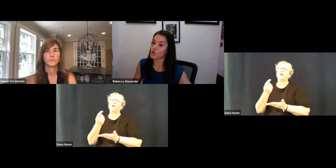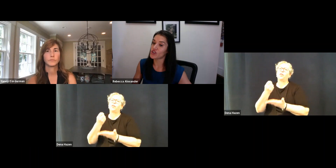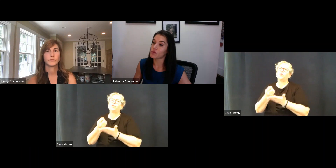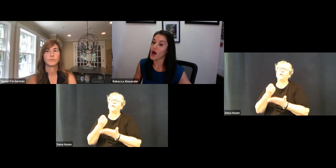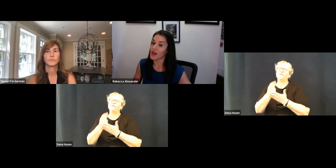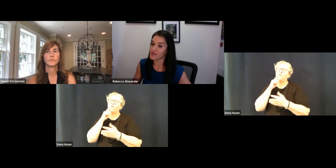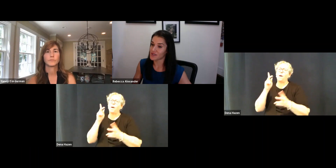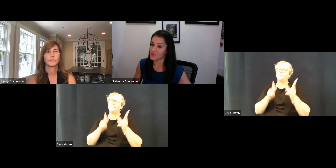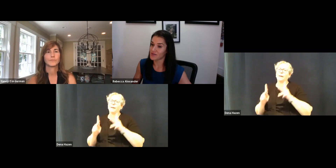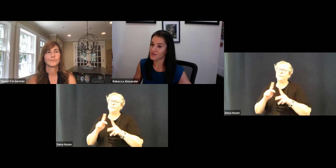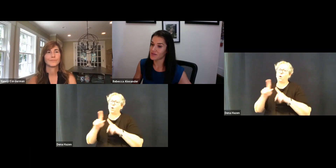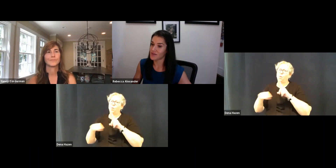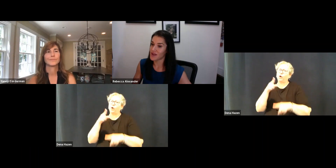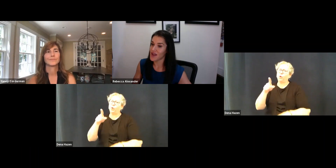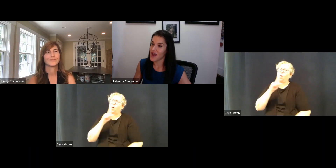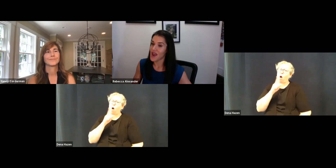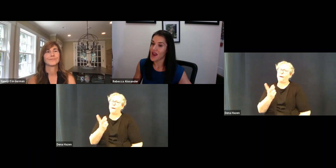when you're blind?